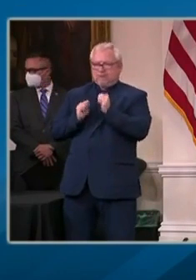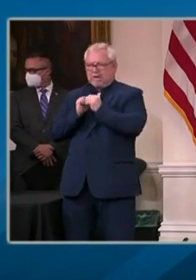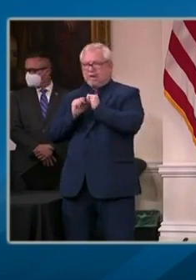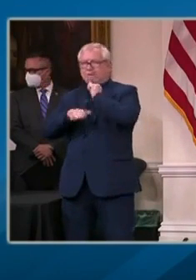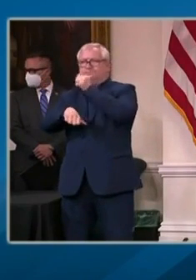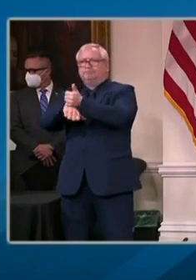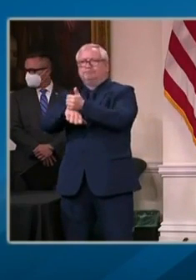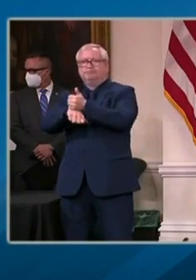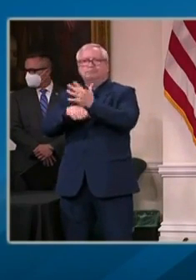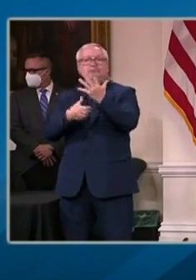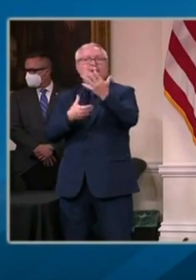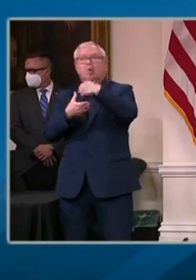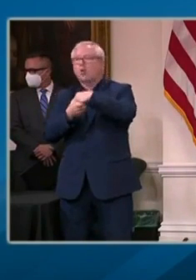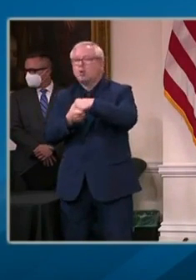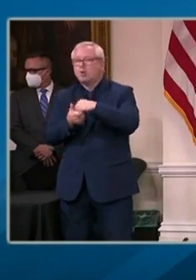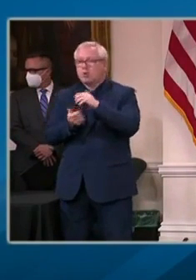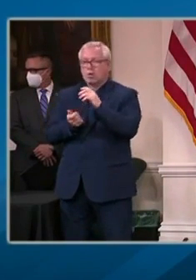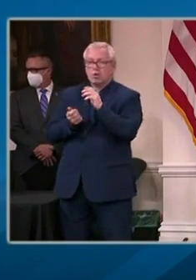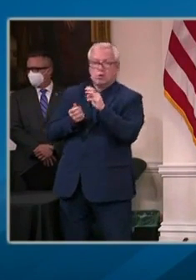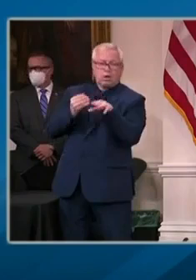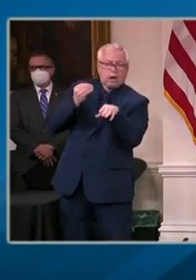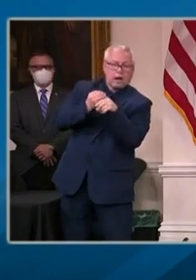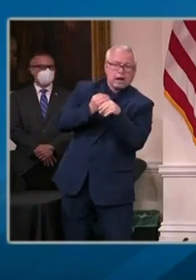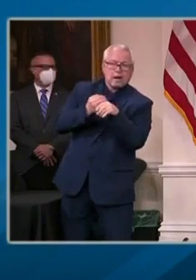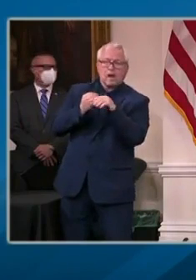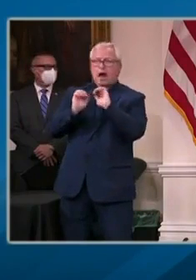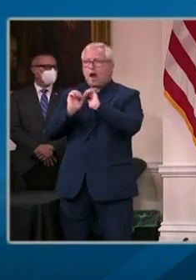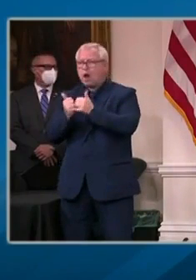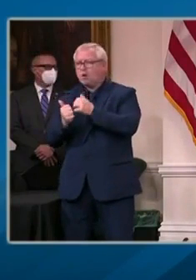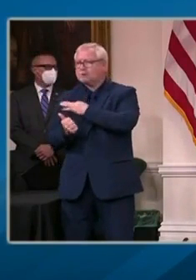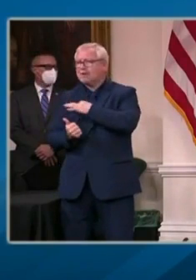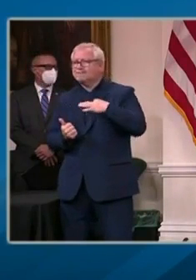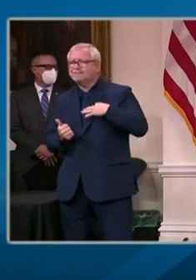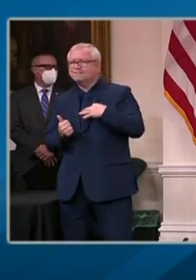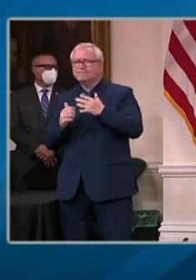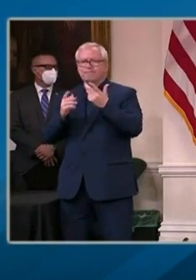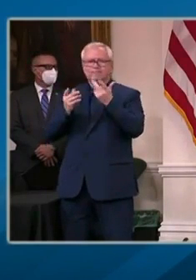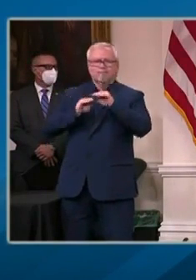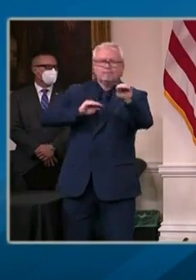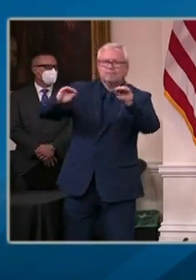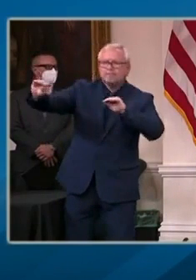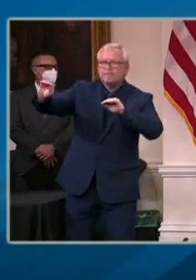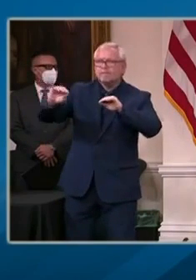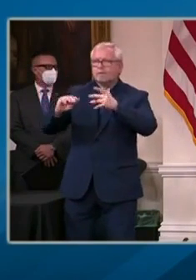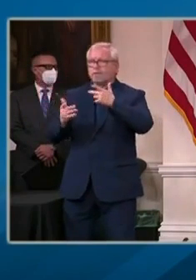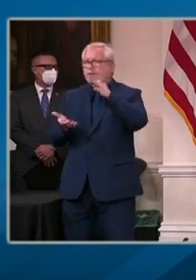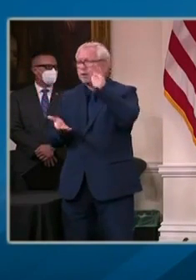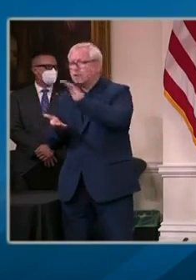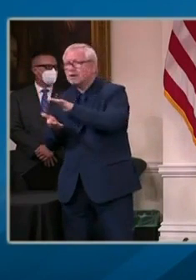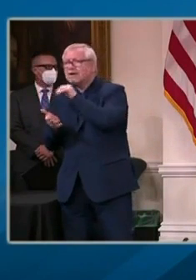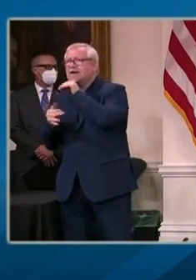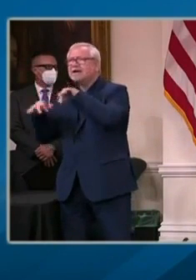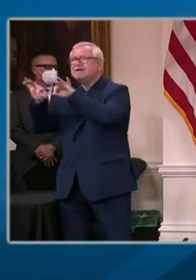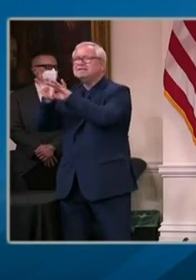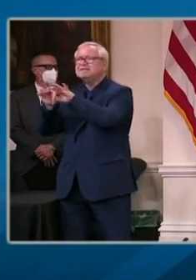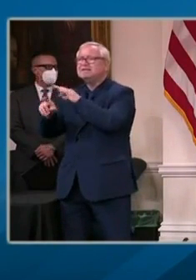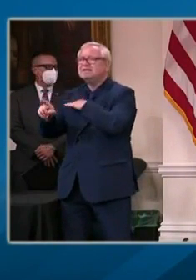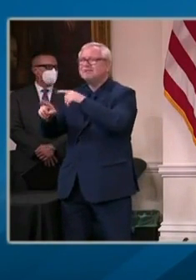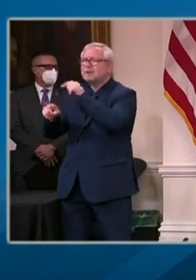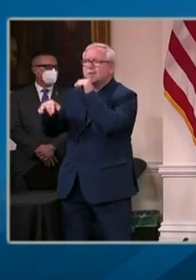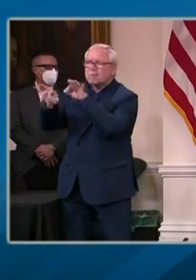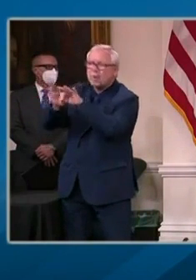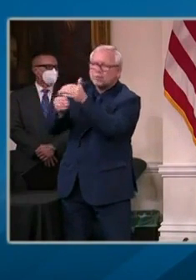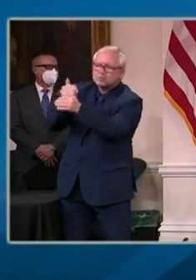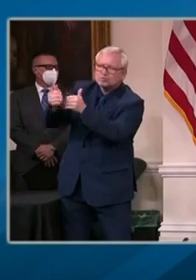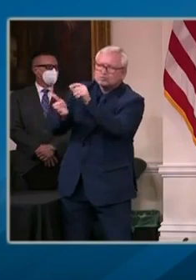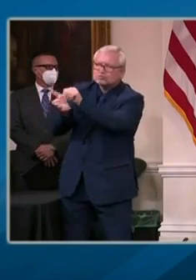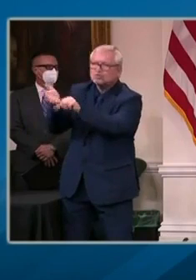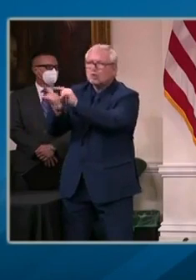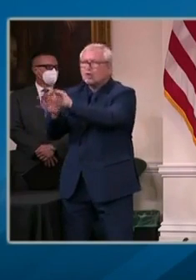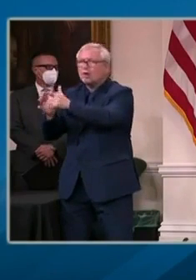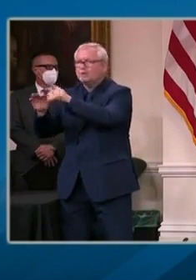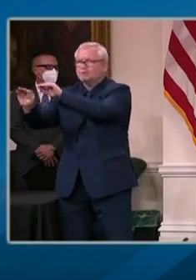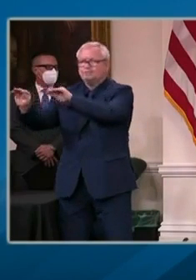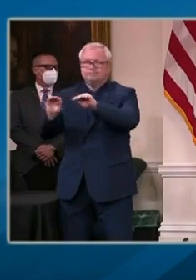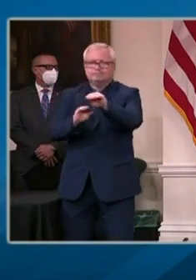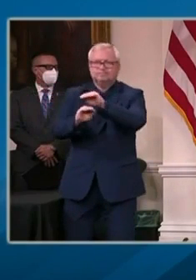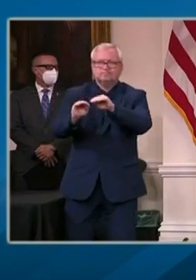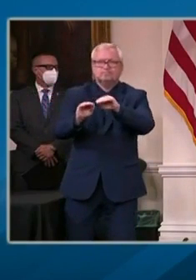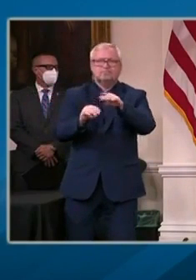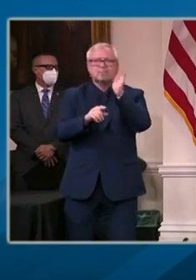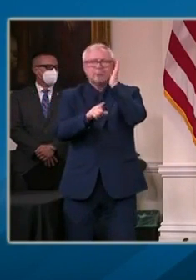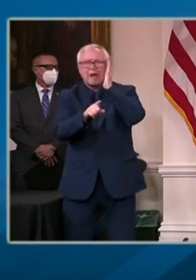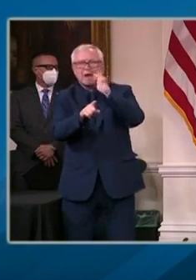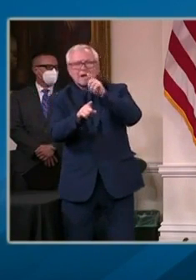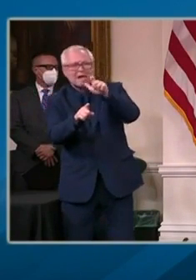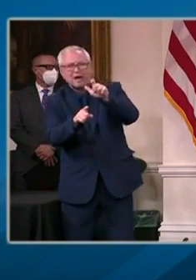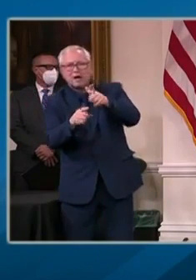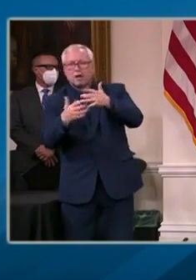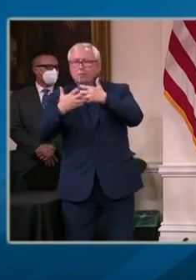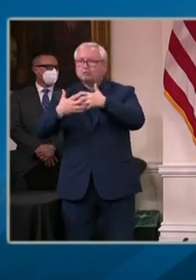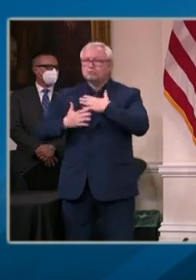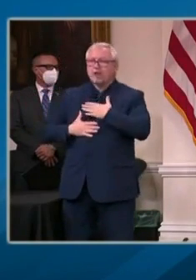HOSPITALS SHOULD BEGIN MAKING ADJUSTMENTS ON AN EMERGENCY BASIS INCLUDING ADDING OR REDEPLOYING STAFF, REDUCING NONCRITICAL ELECTIVE PROCEDURES THAT REQUIRE PARTICULARLY THOSE